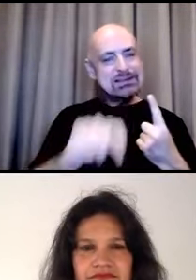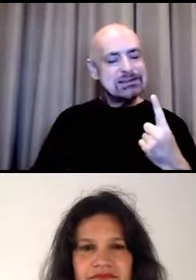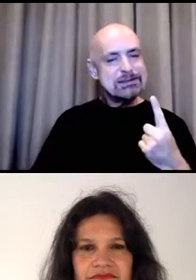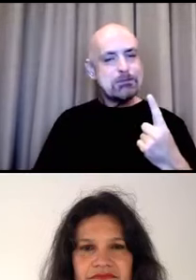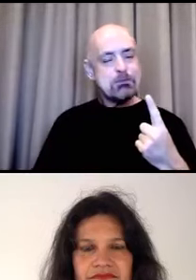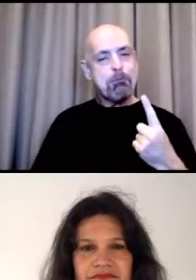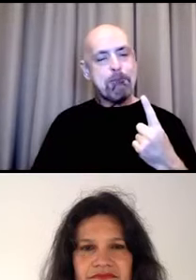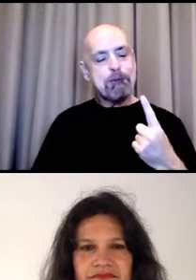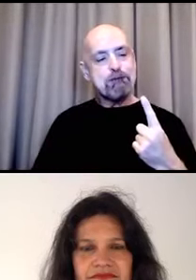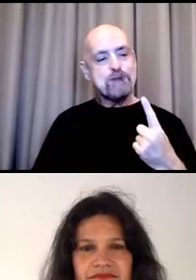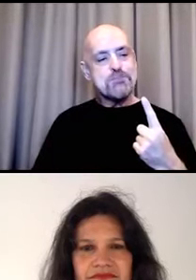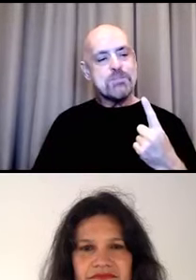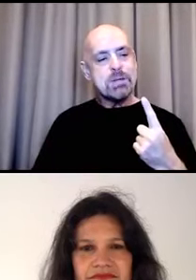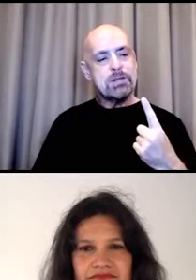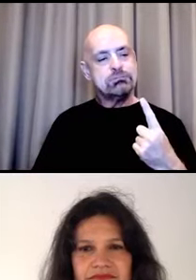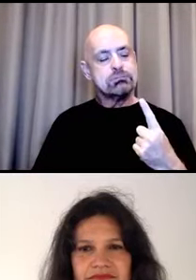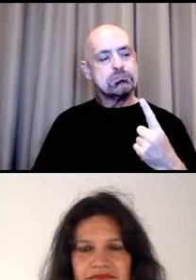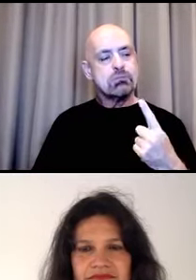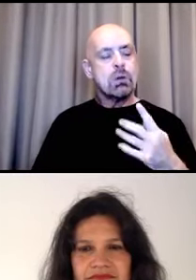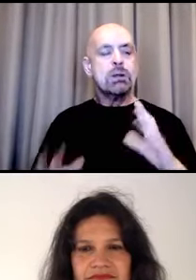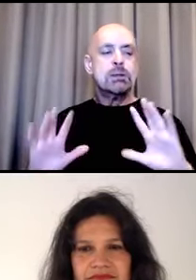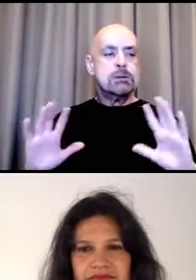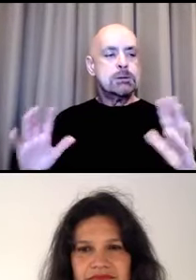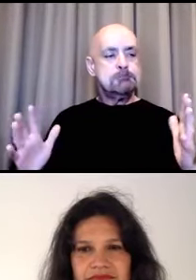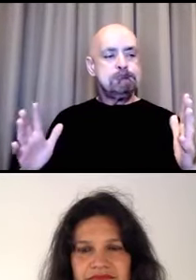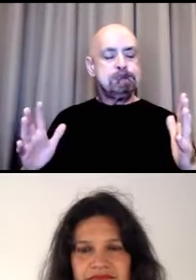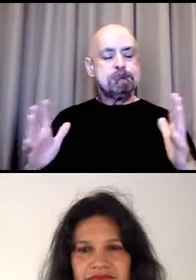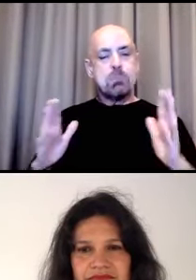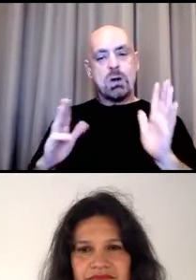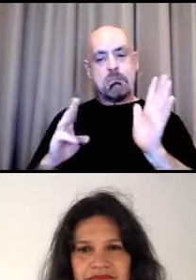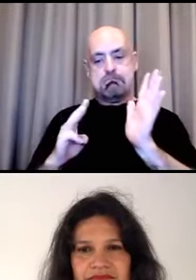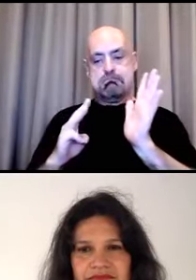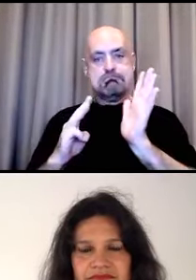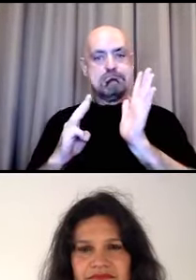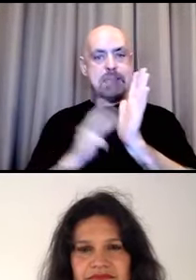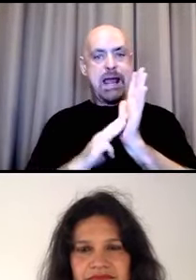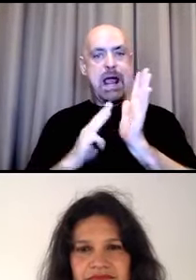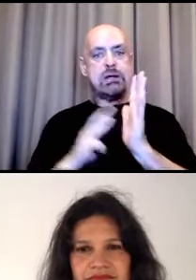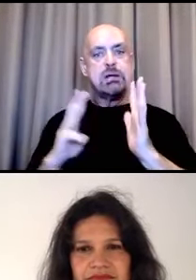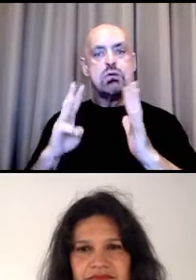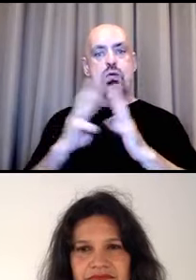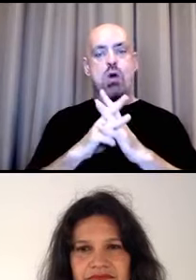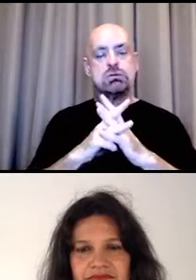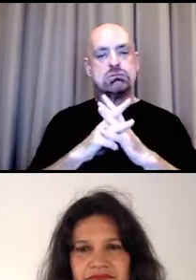by how your lecture developed but from an L SC Alumni and he's asking to